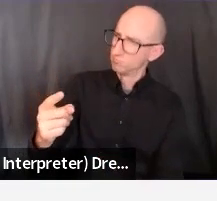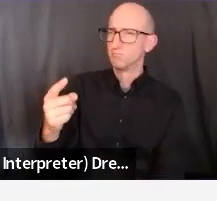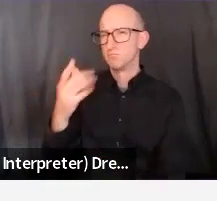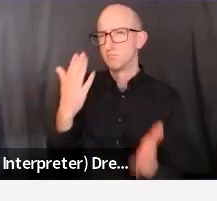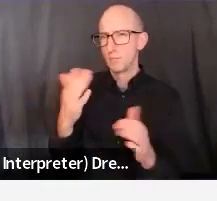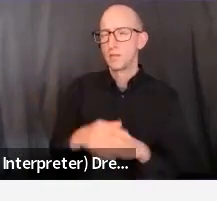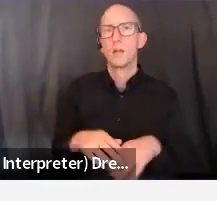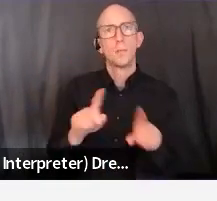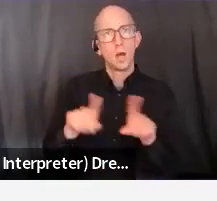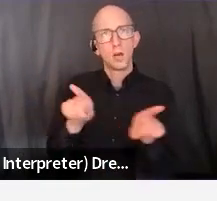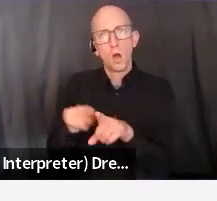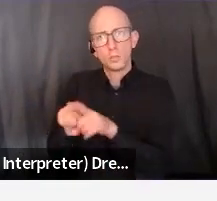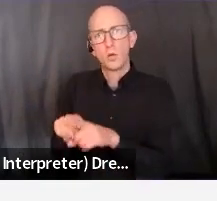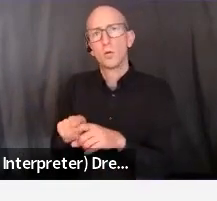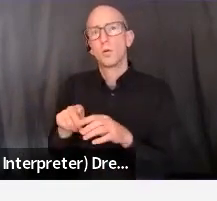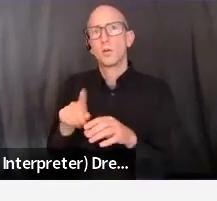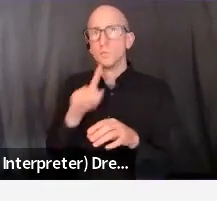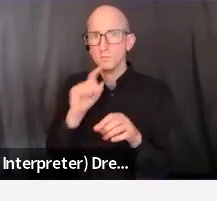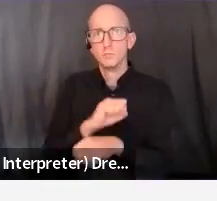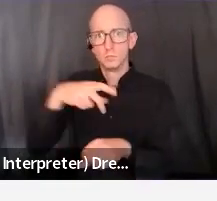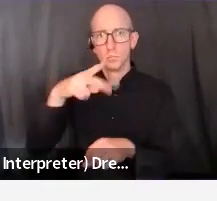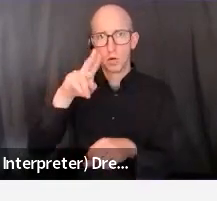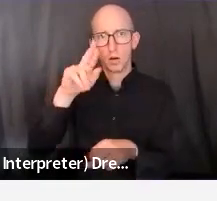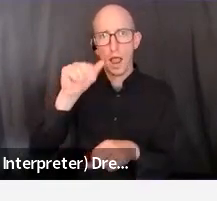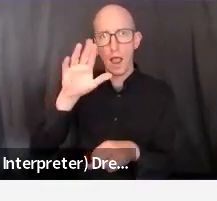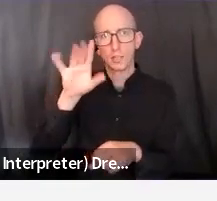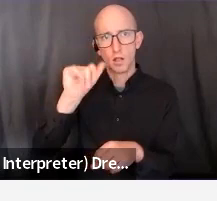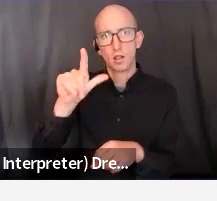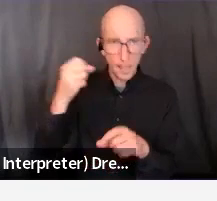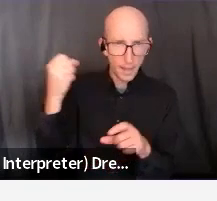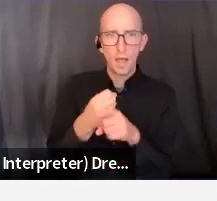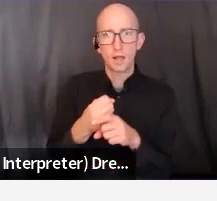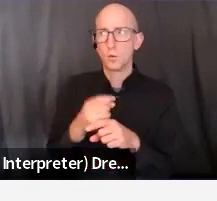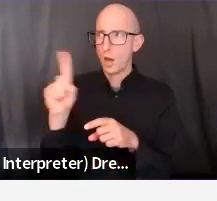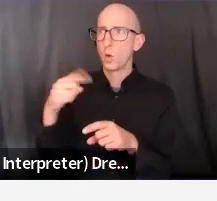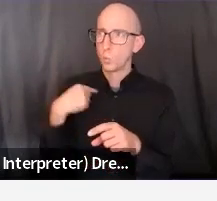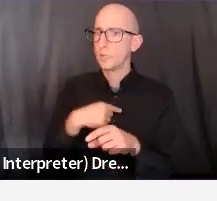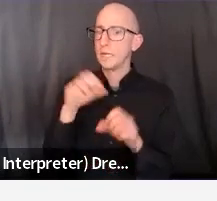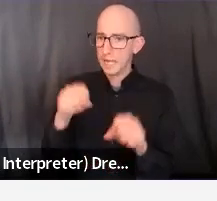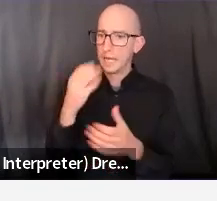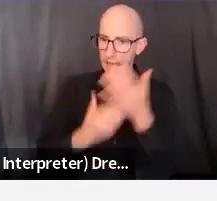that is extremely dedicated to ports and near-port communities. This is called Voyage to Justice,